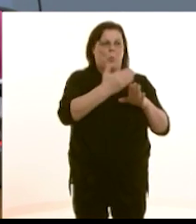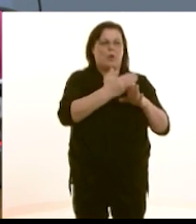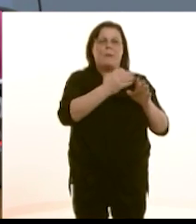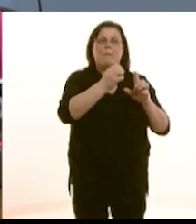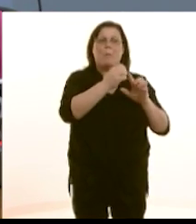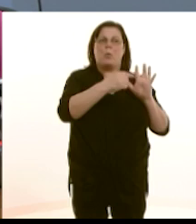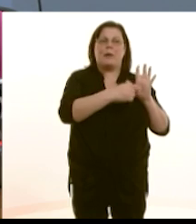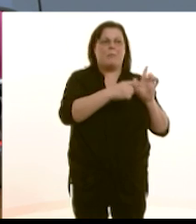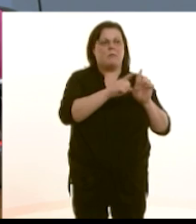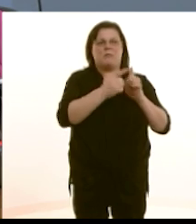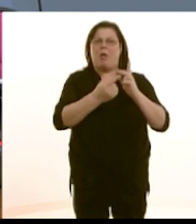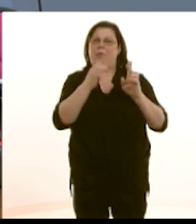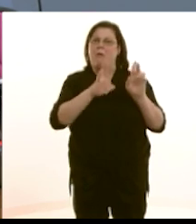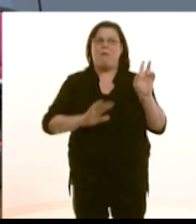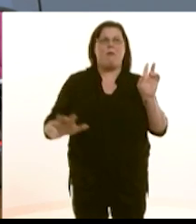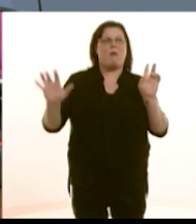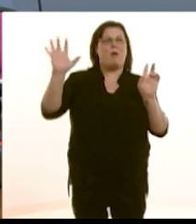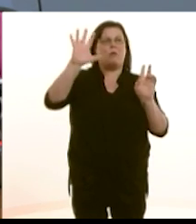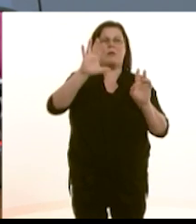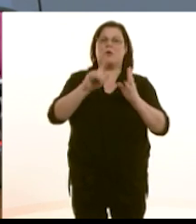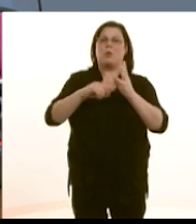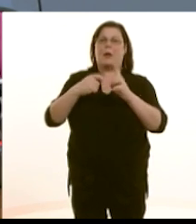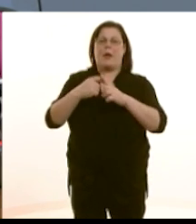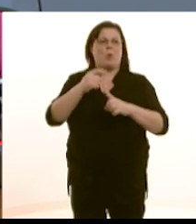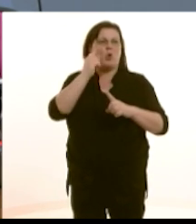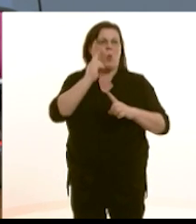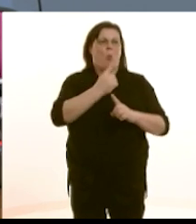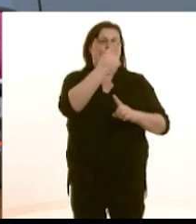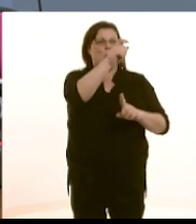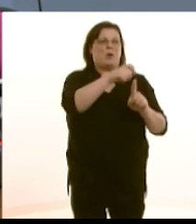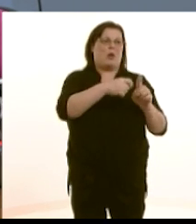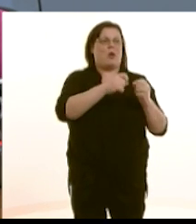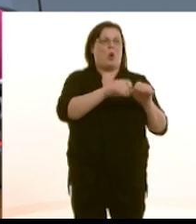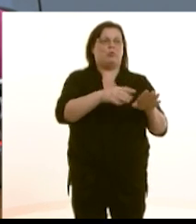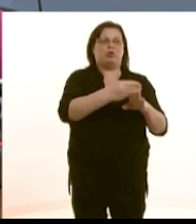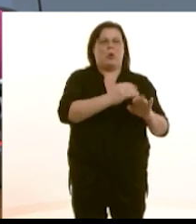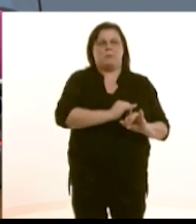rest of the United Kingdom. One job loss is one too many; itís devastating news for families